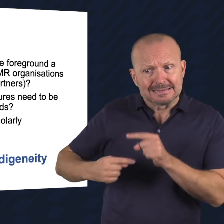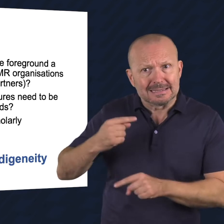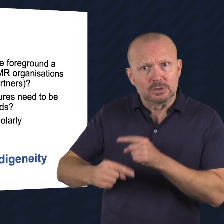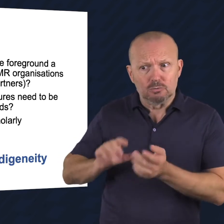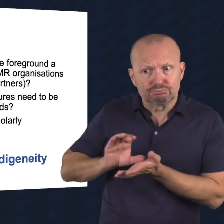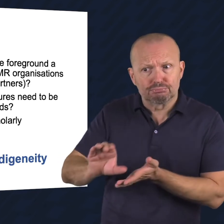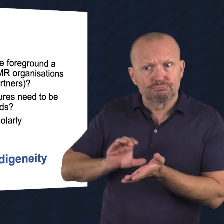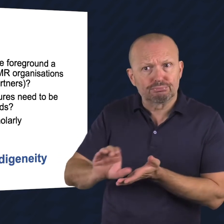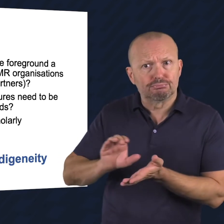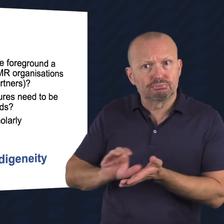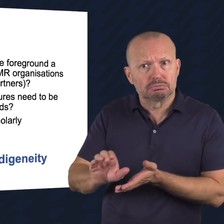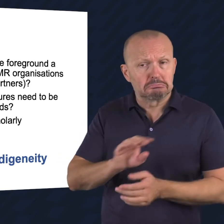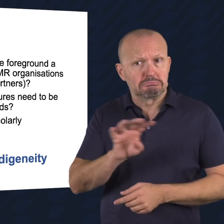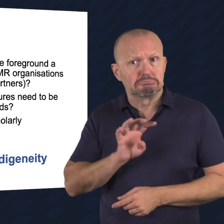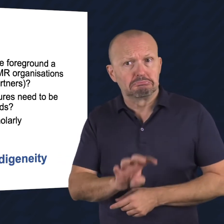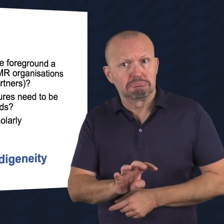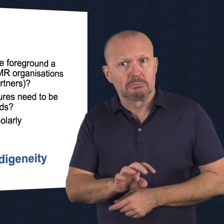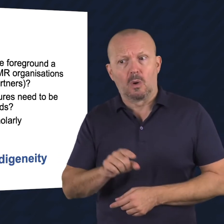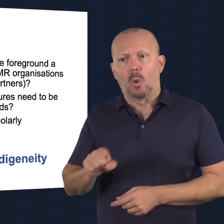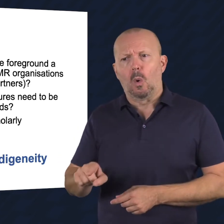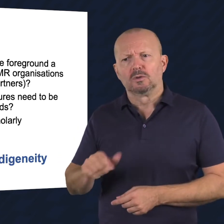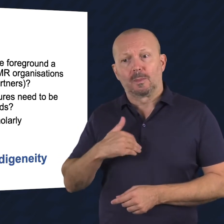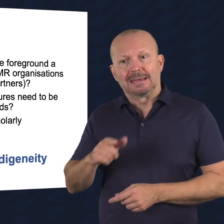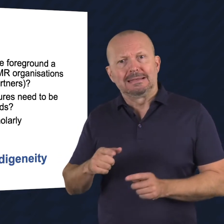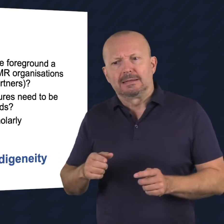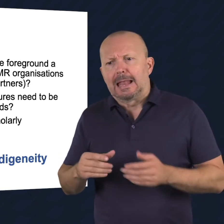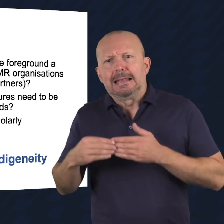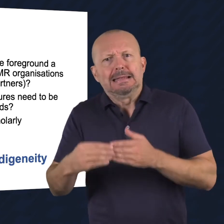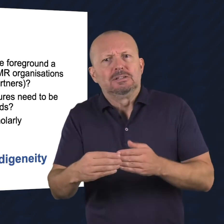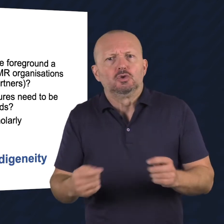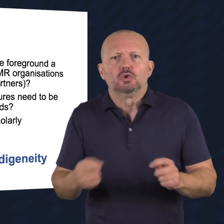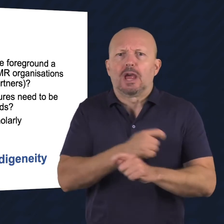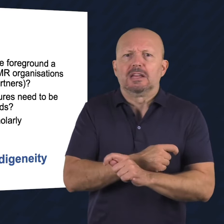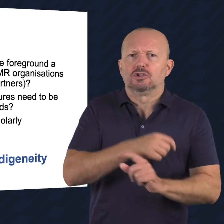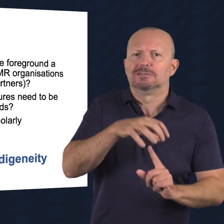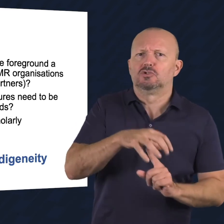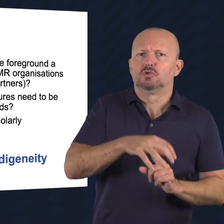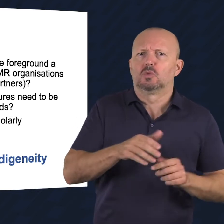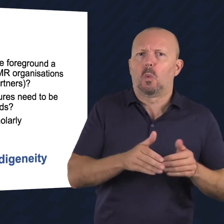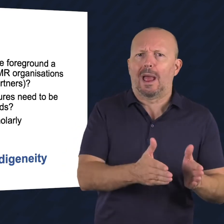should continue being supported and resourced? Do they lead to change institutional practices?